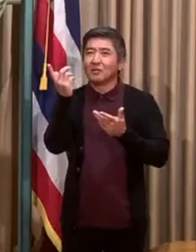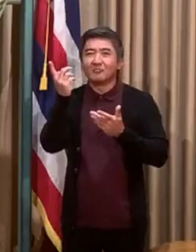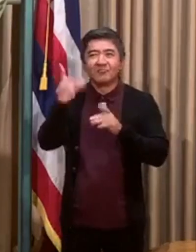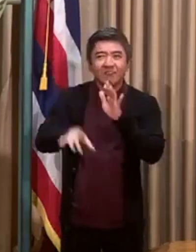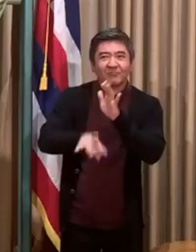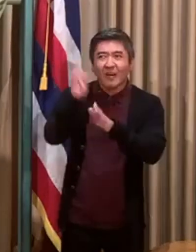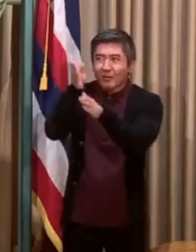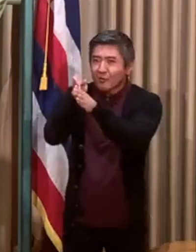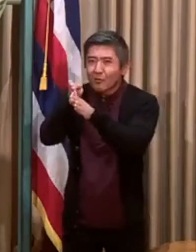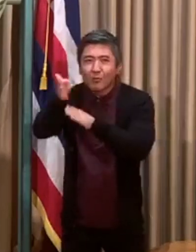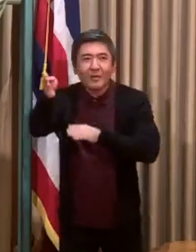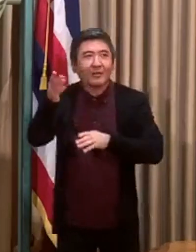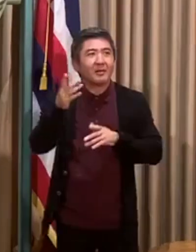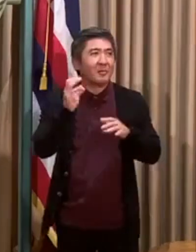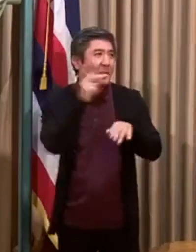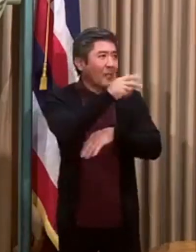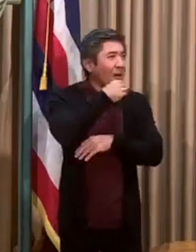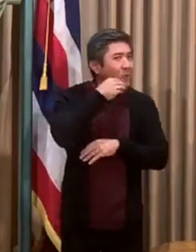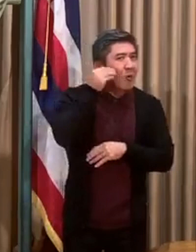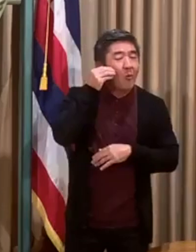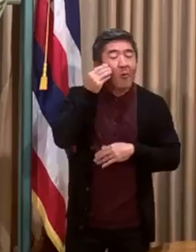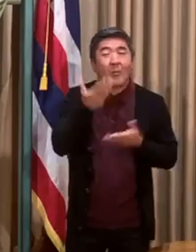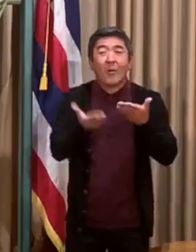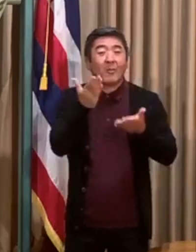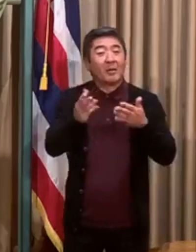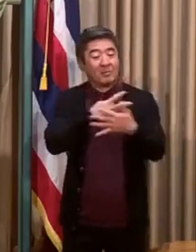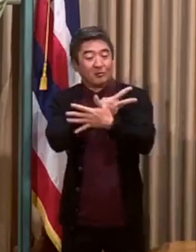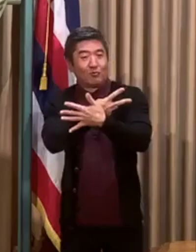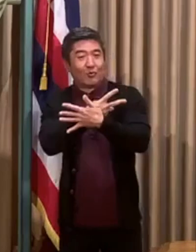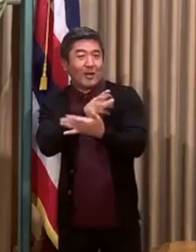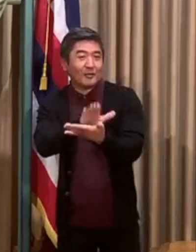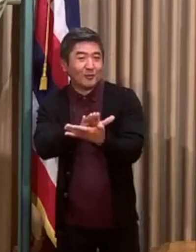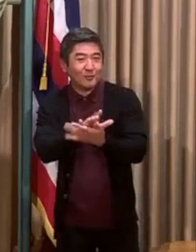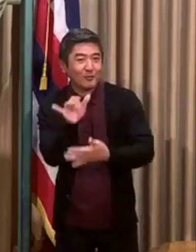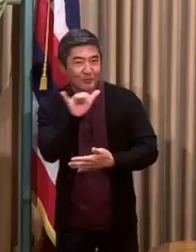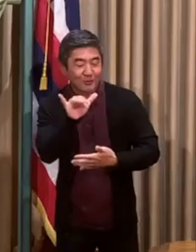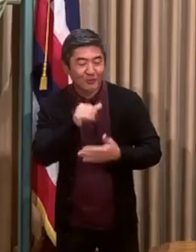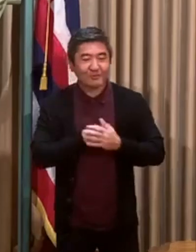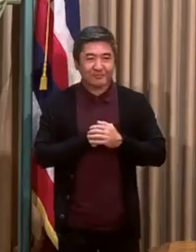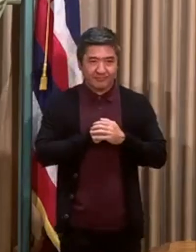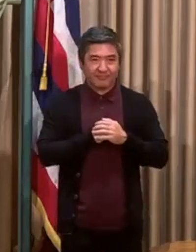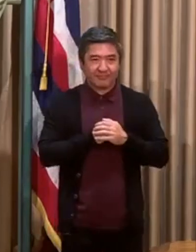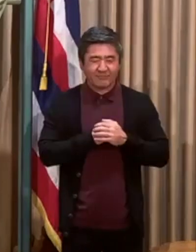perhaps to graduate school as well. But as we start planning for fall,